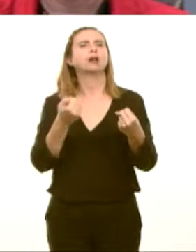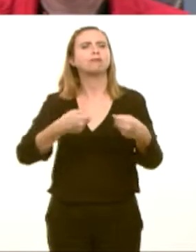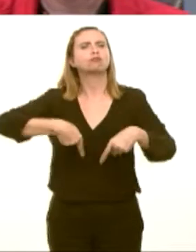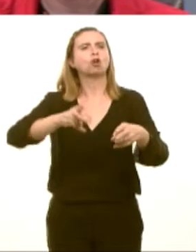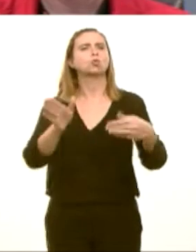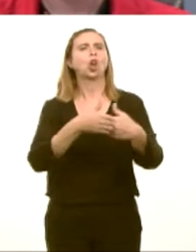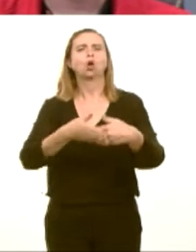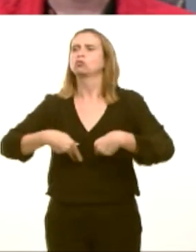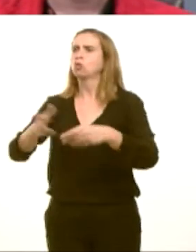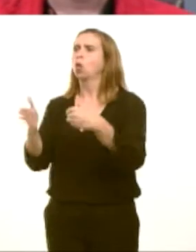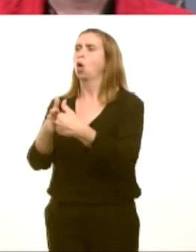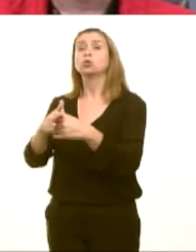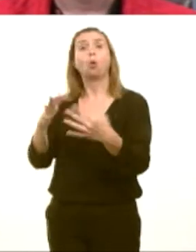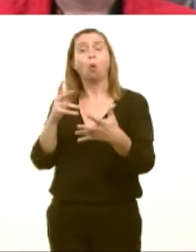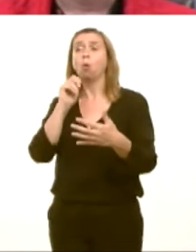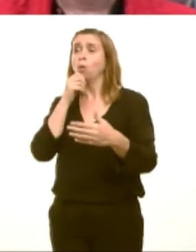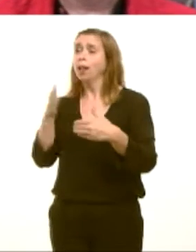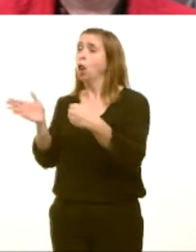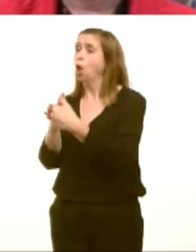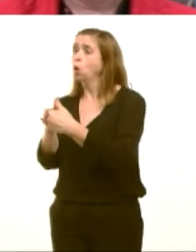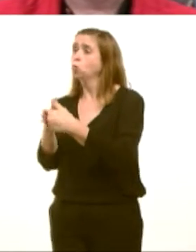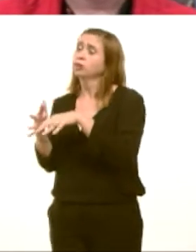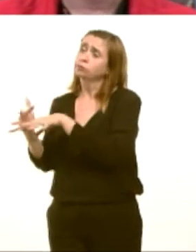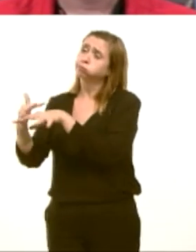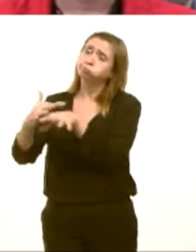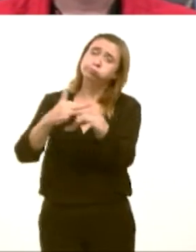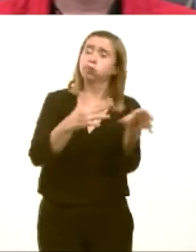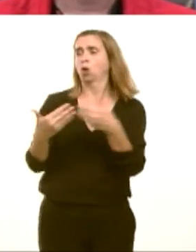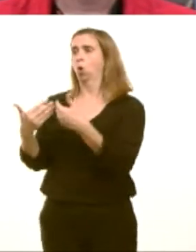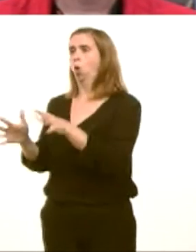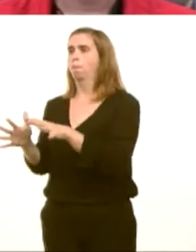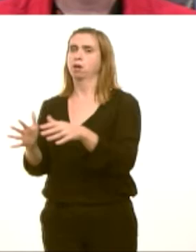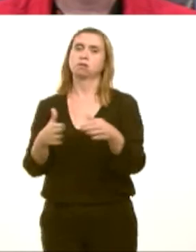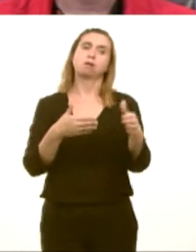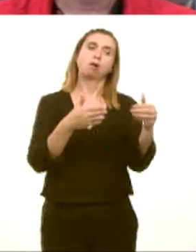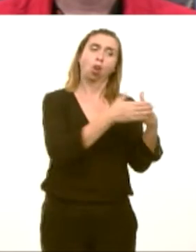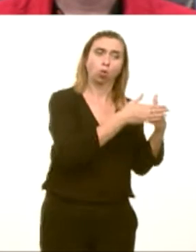It is essential that this work is carried out as soon as possible so that next yearís velothon is a real world-beating event for Wales.